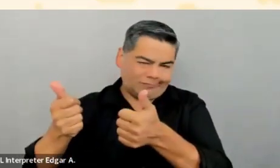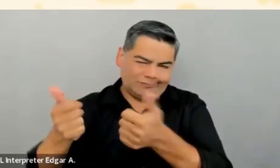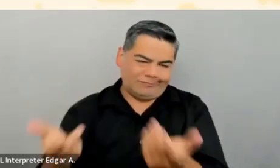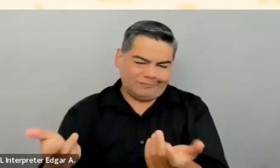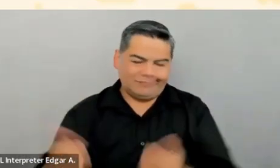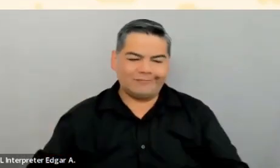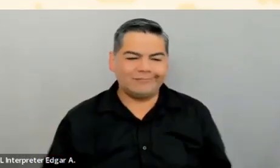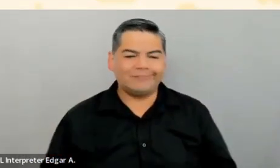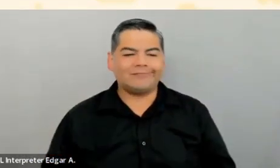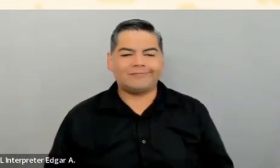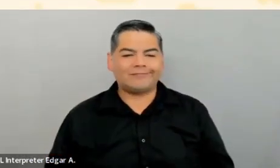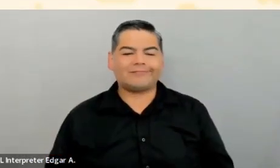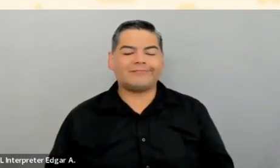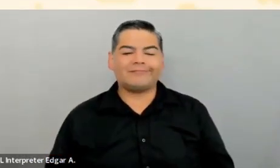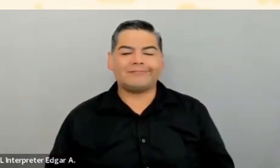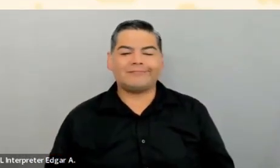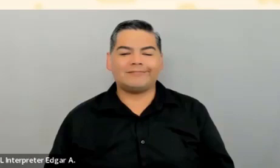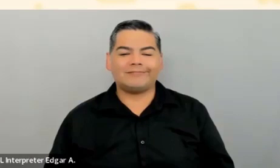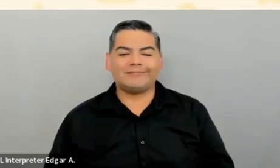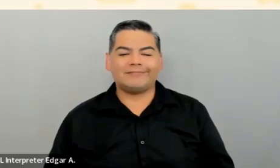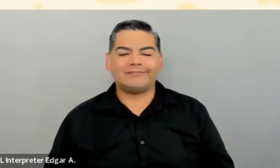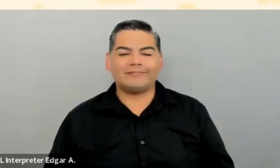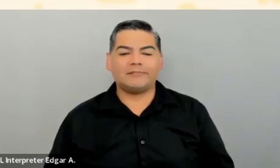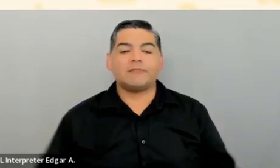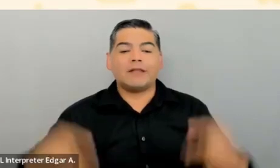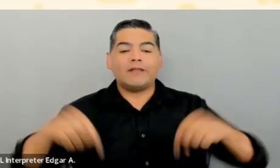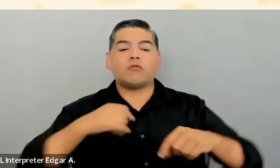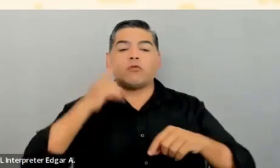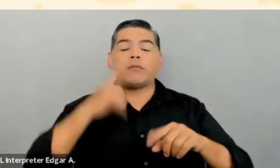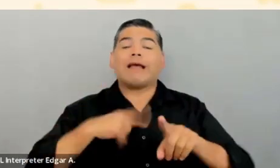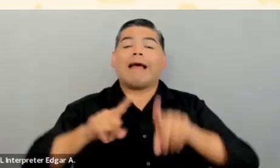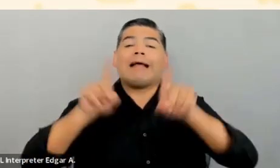For this, we will be using the official test data from the theme unit test.